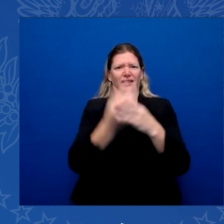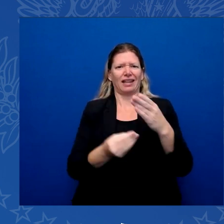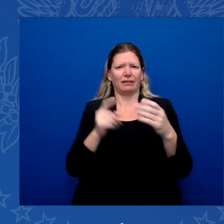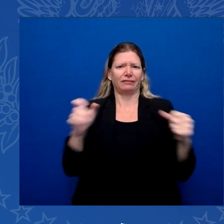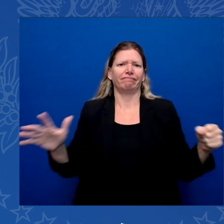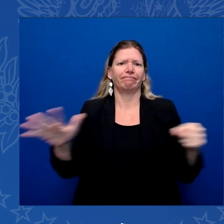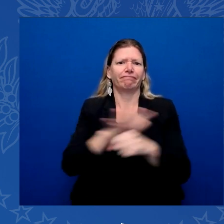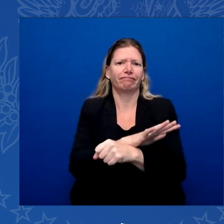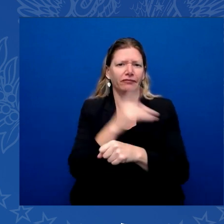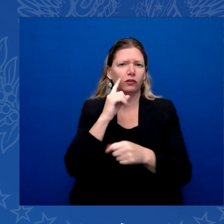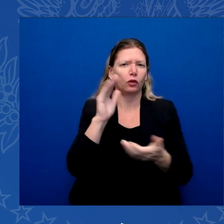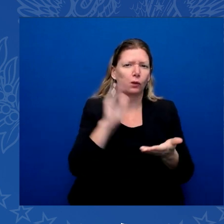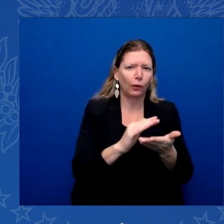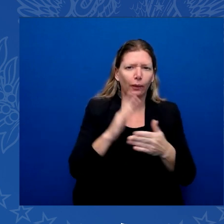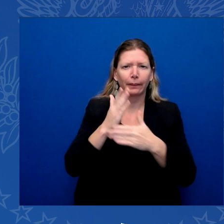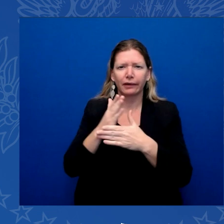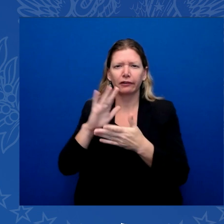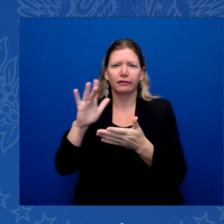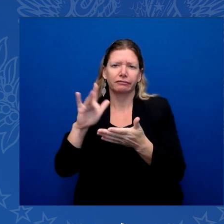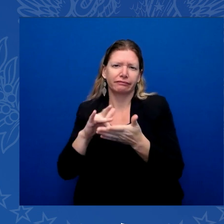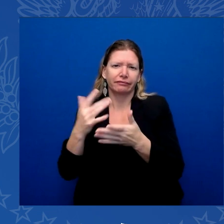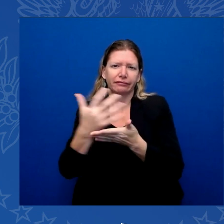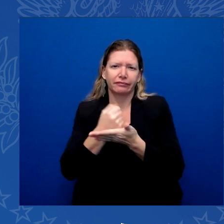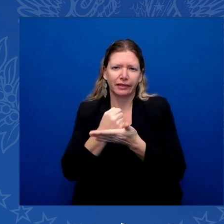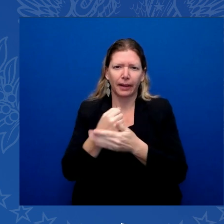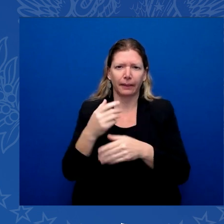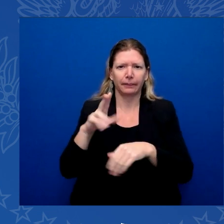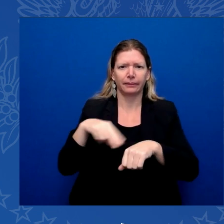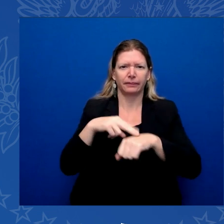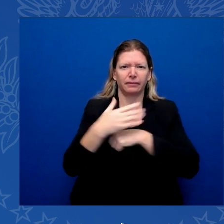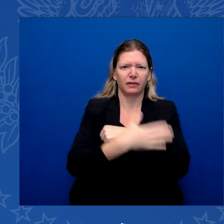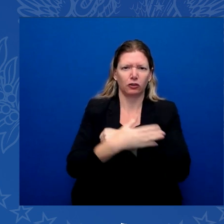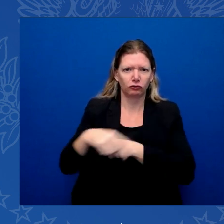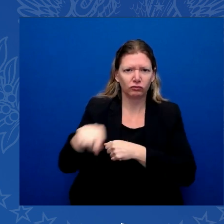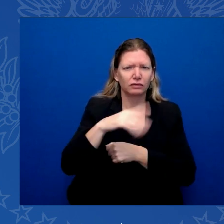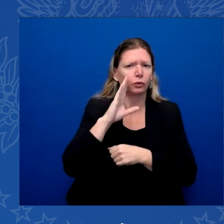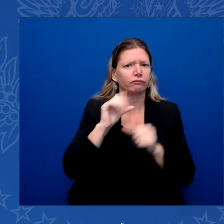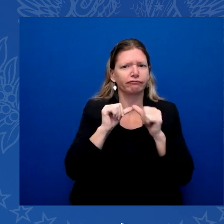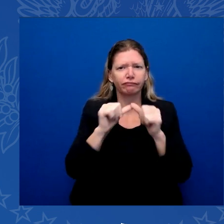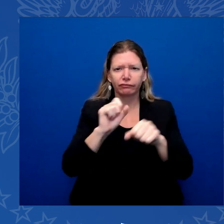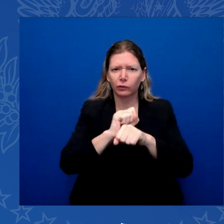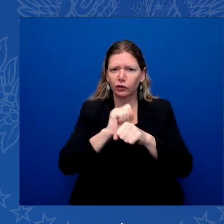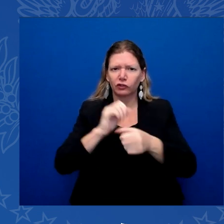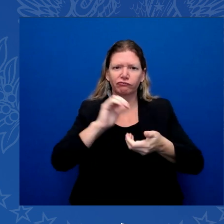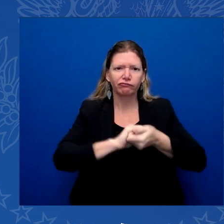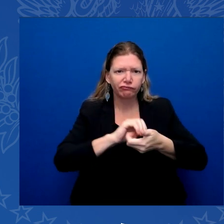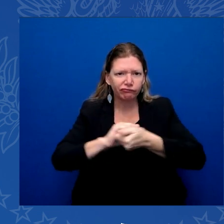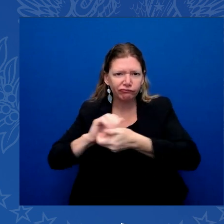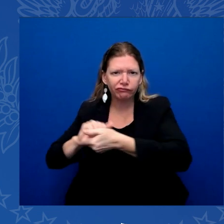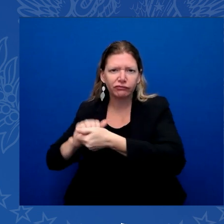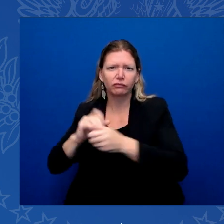for Global Infrastructure and Investment during the Italian G7 Presidency next year.